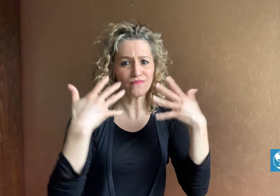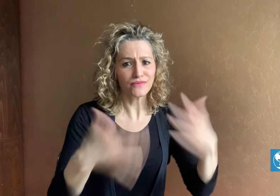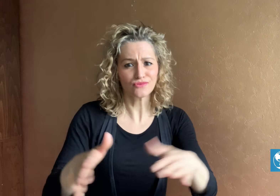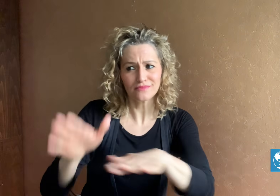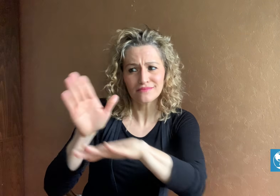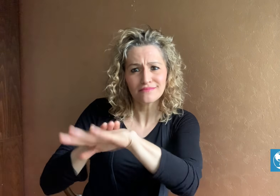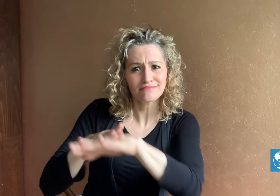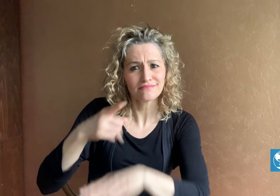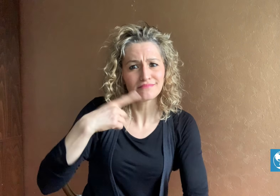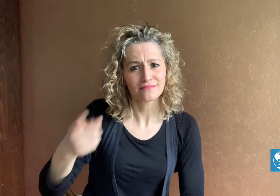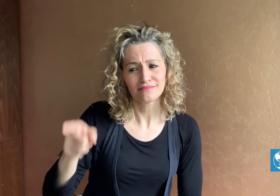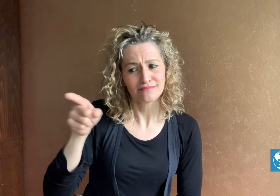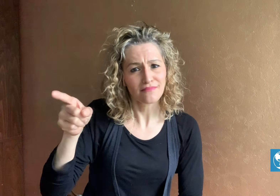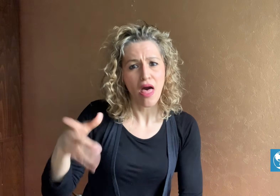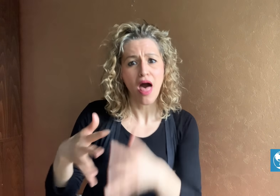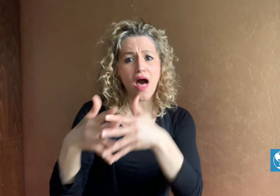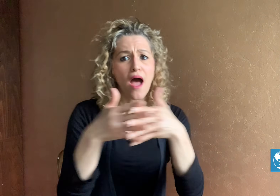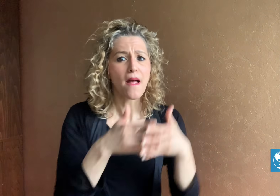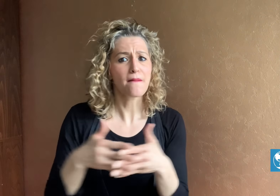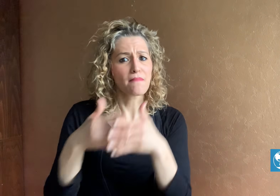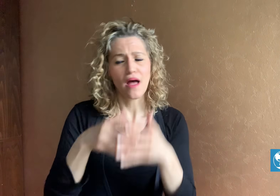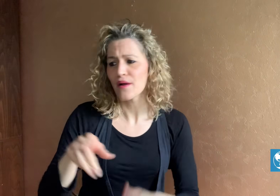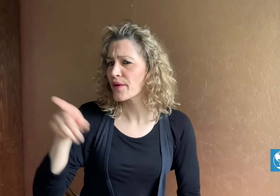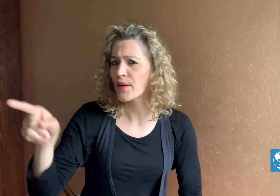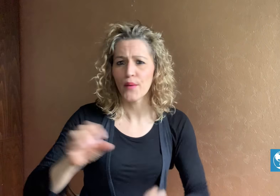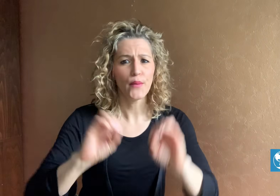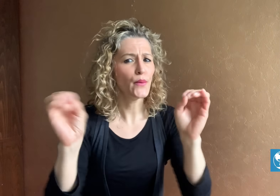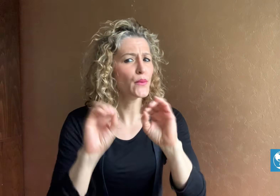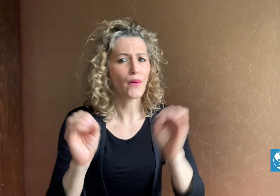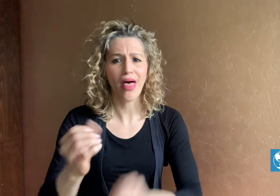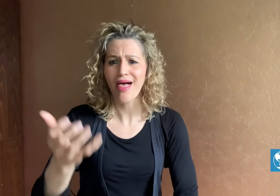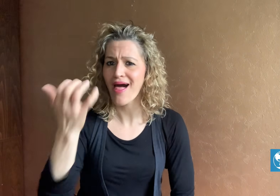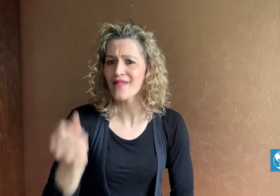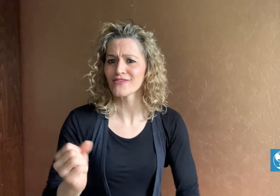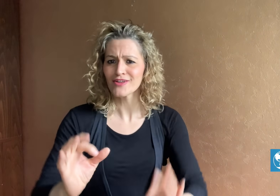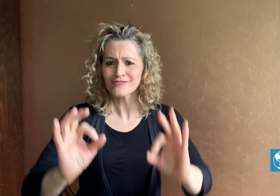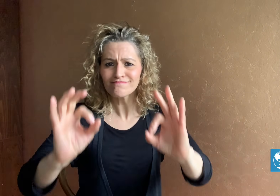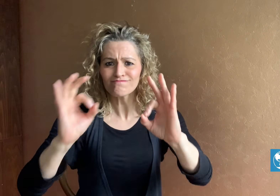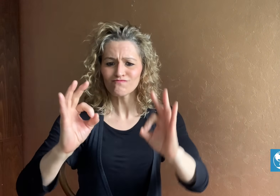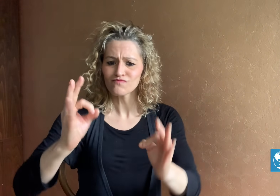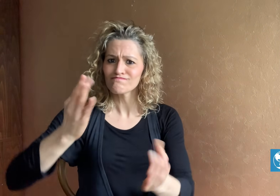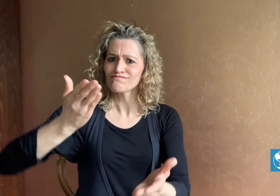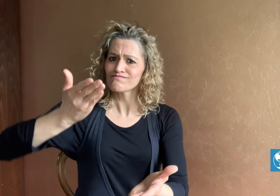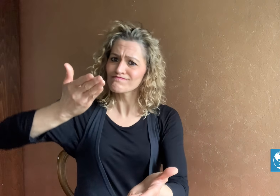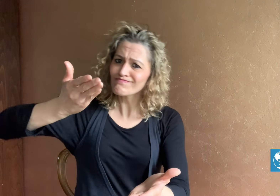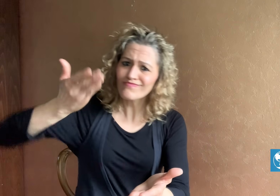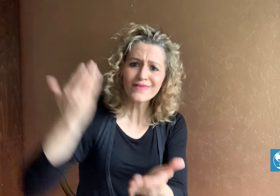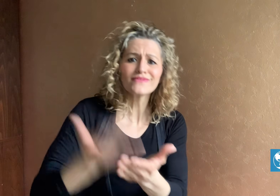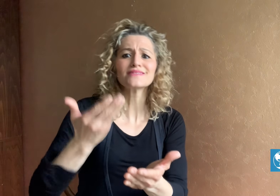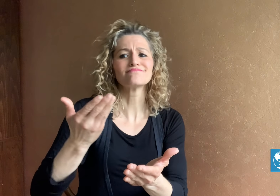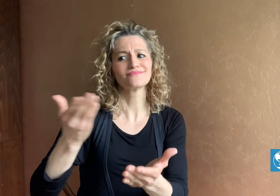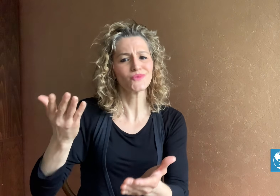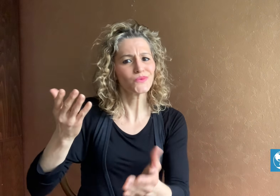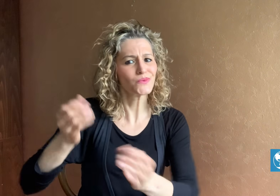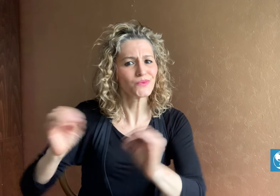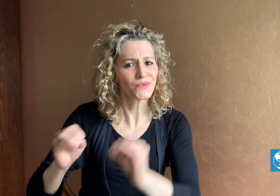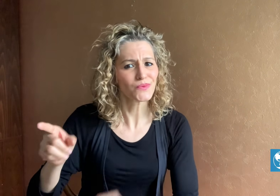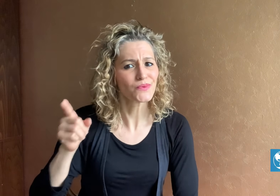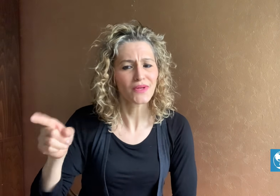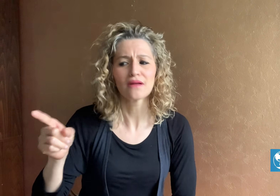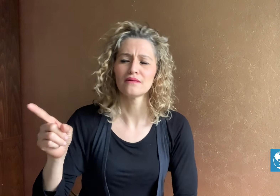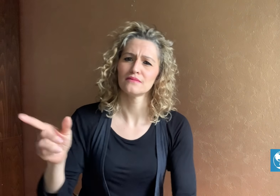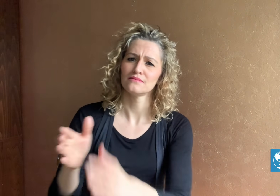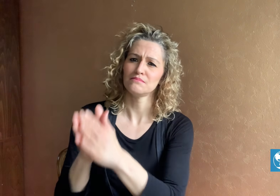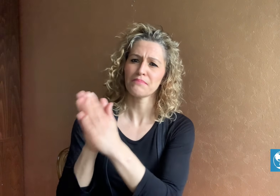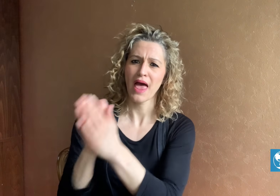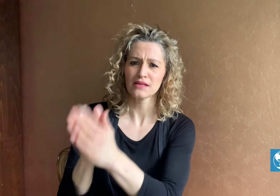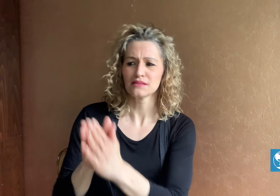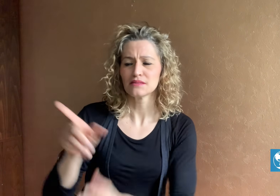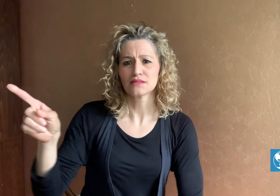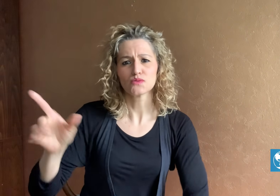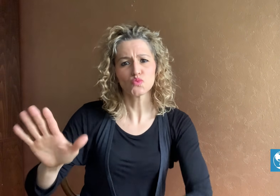any concrete evidence and requested they stop spreading disinformation